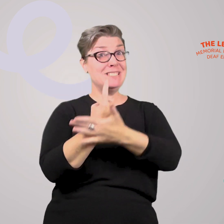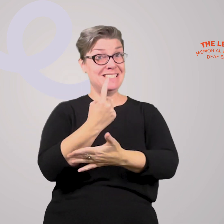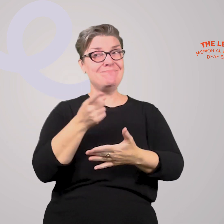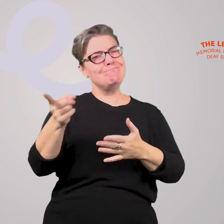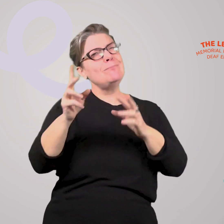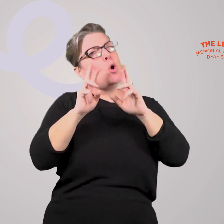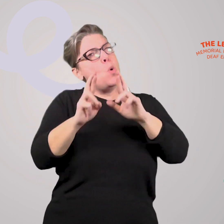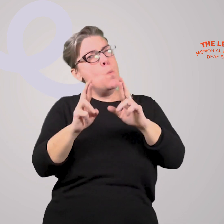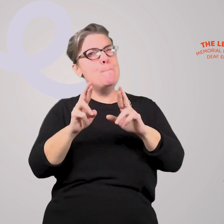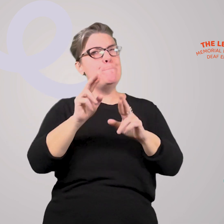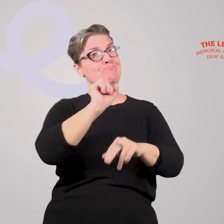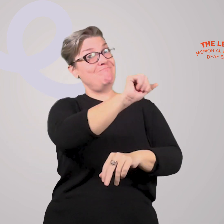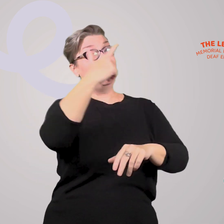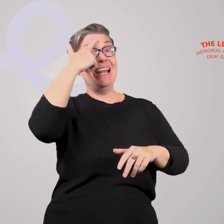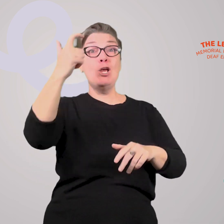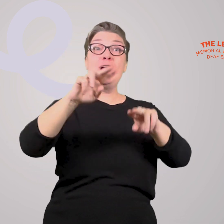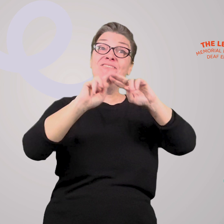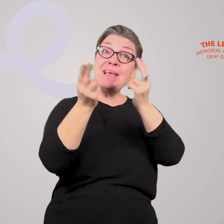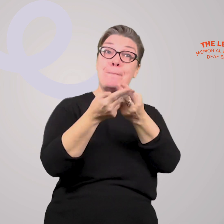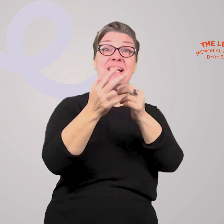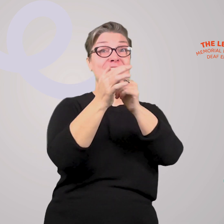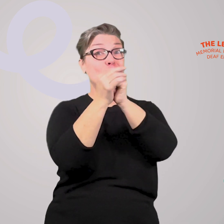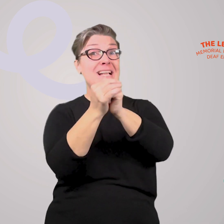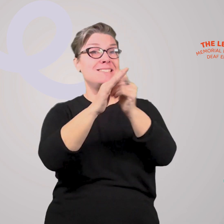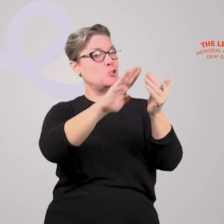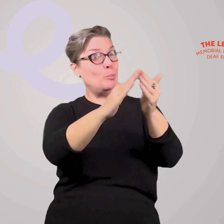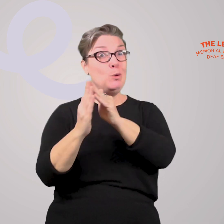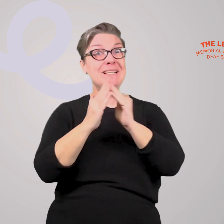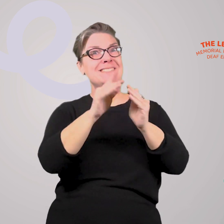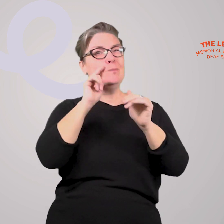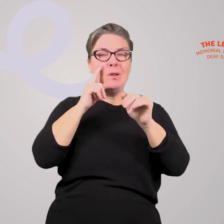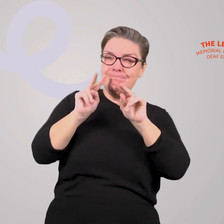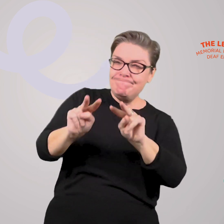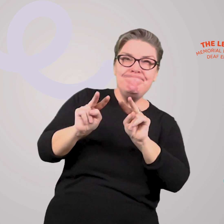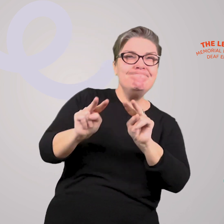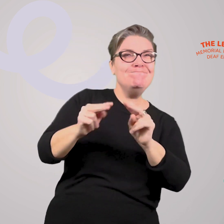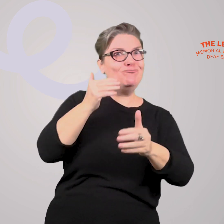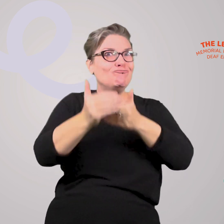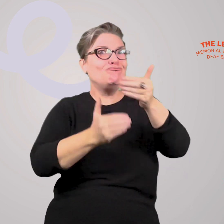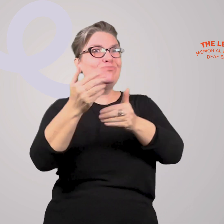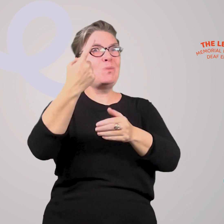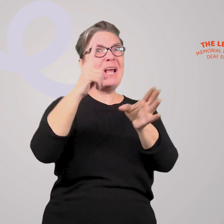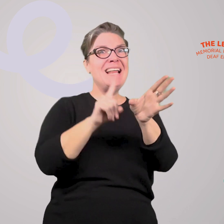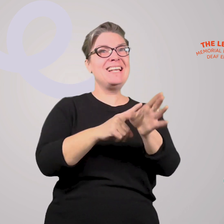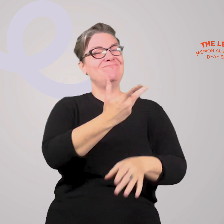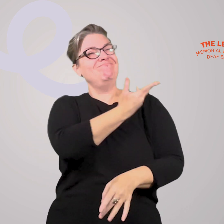They hope that Leonie’s family, friends, and the community will follow their progress over the coming year